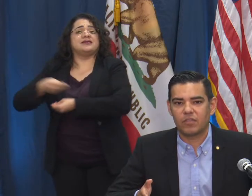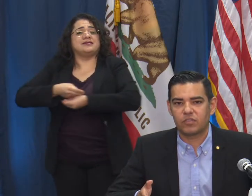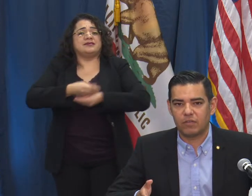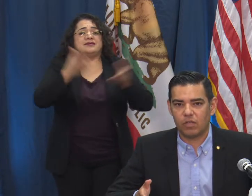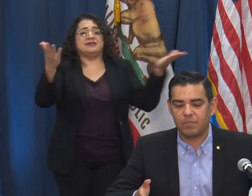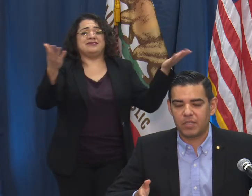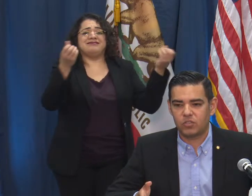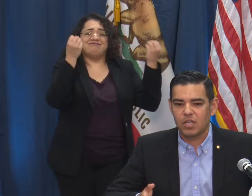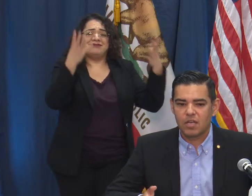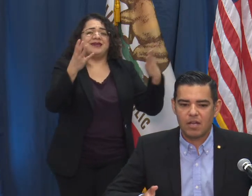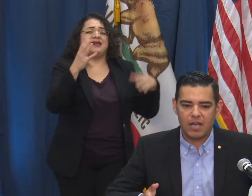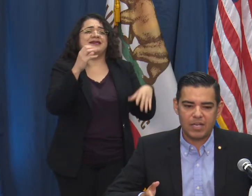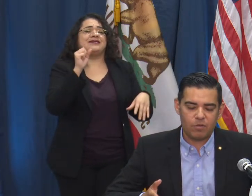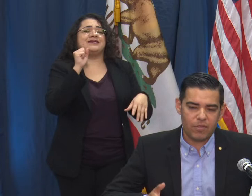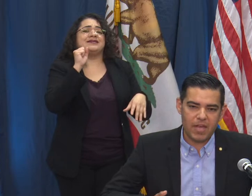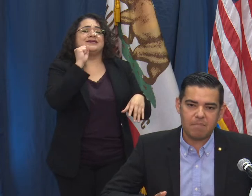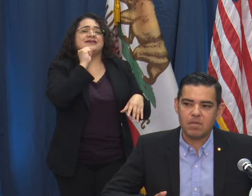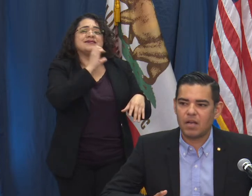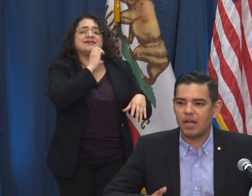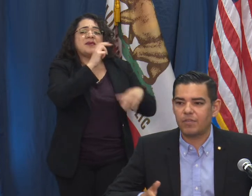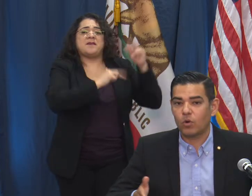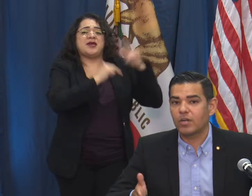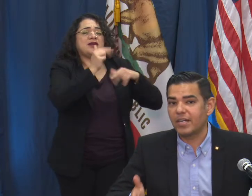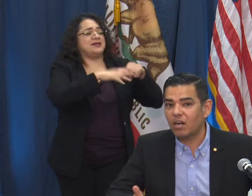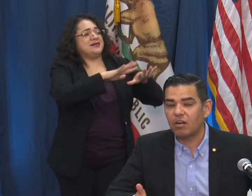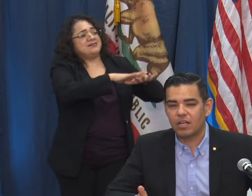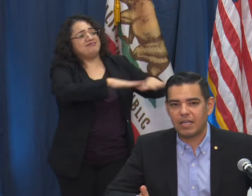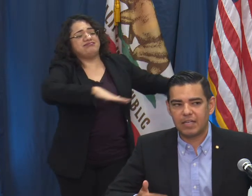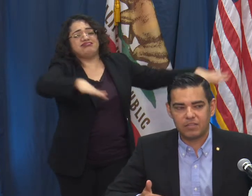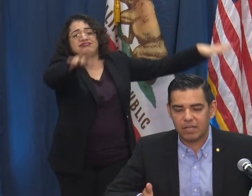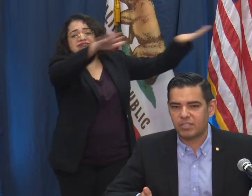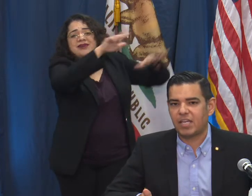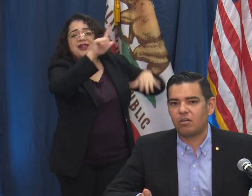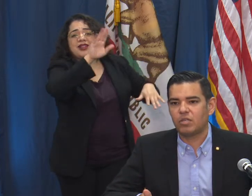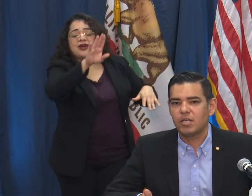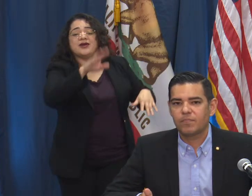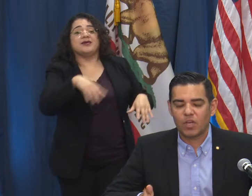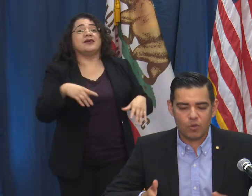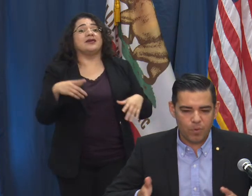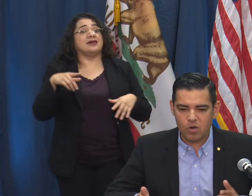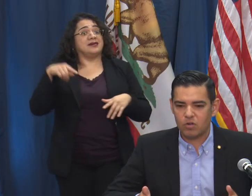City of Long Beach. I know them, The Ordinaire in Downtown, other partners